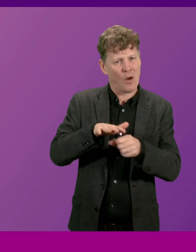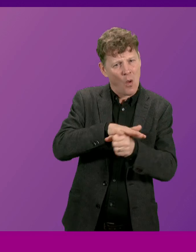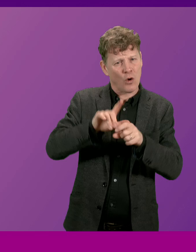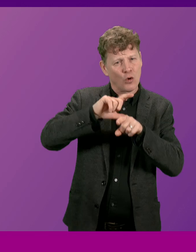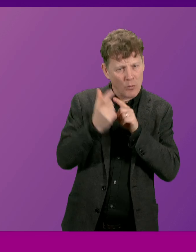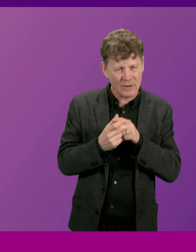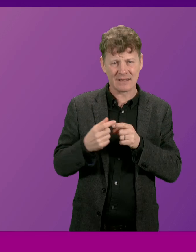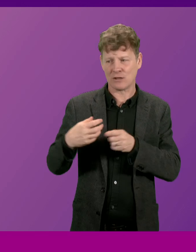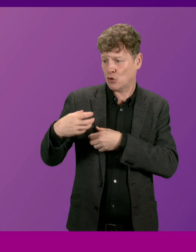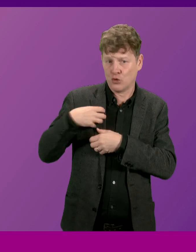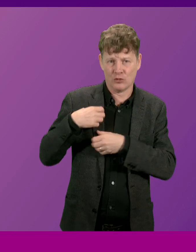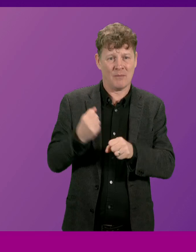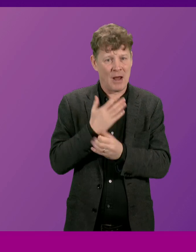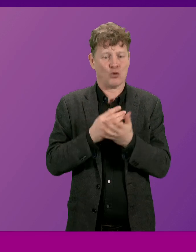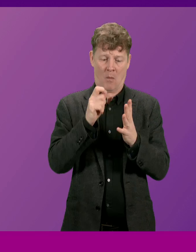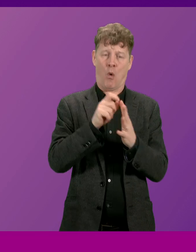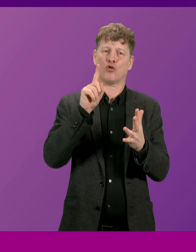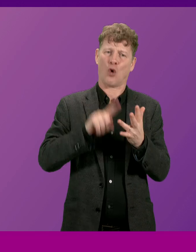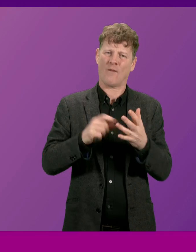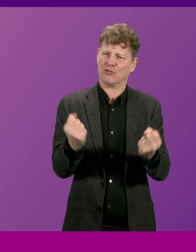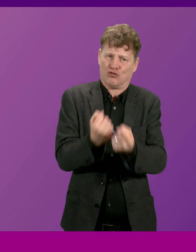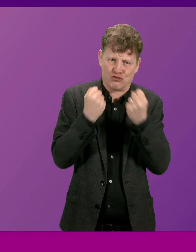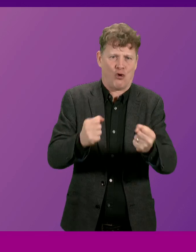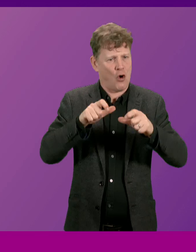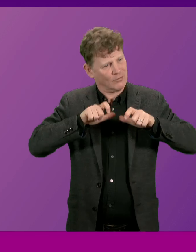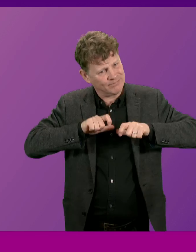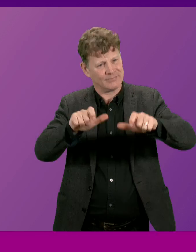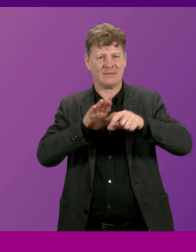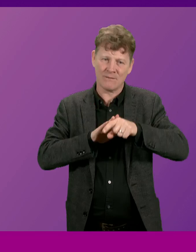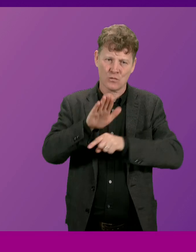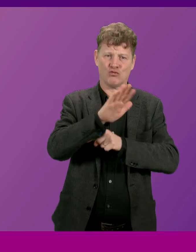ensure that that post office can have a strong and vibrant future at the heart of Springburn?